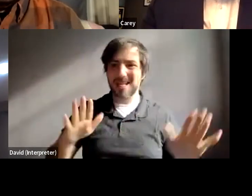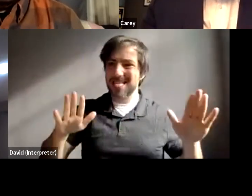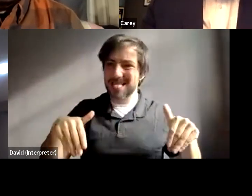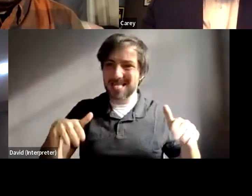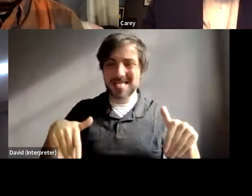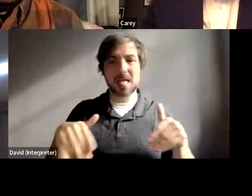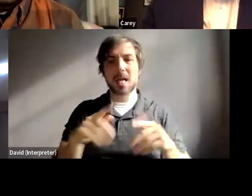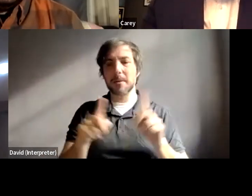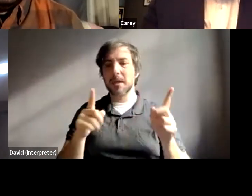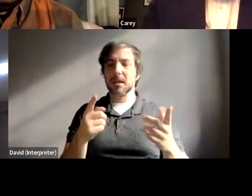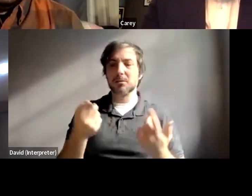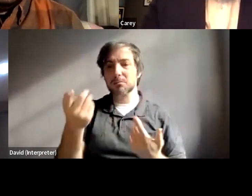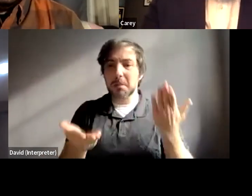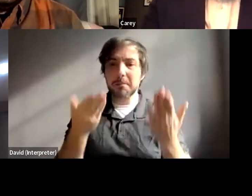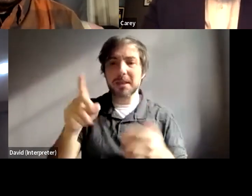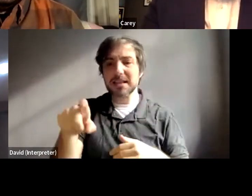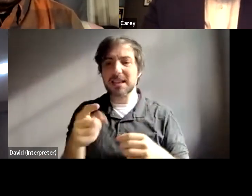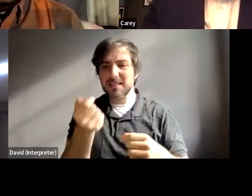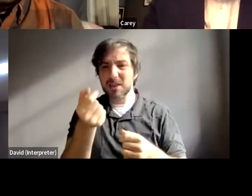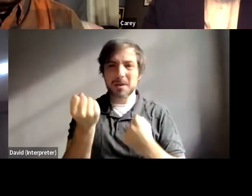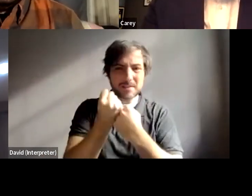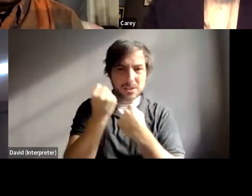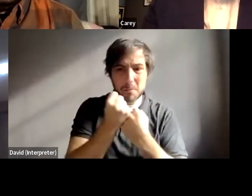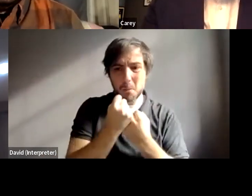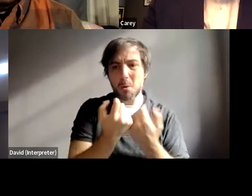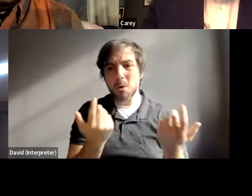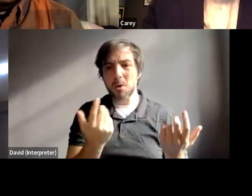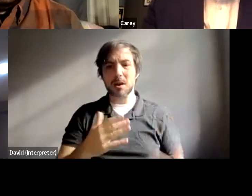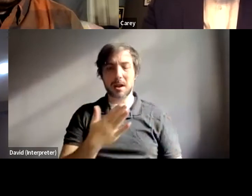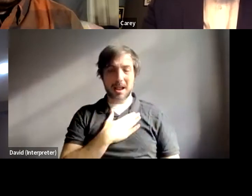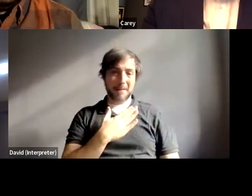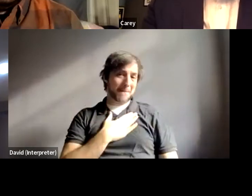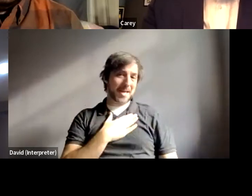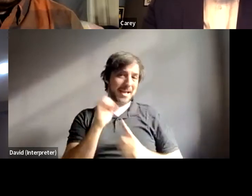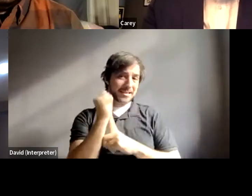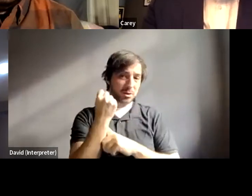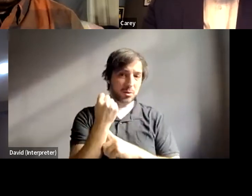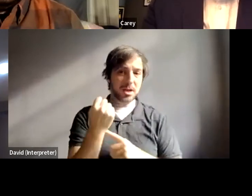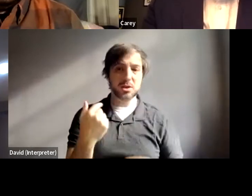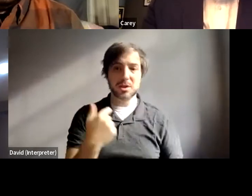need a bit of support. In my particular case , my -- I'm only able to serve